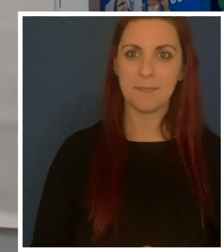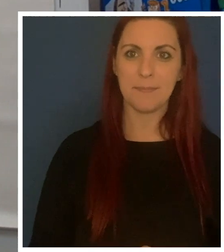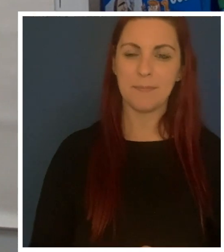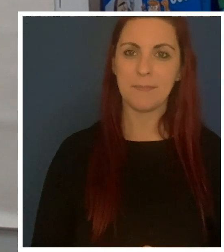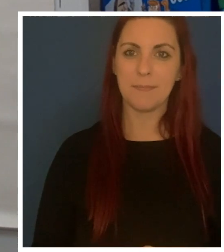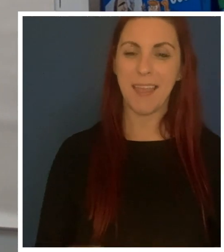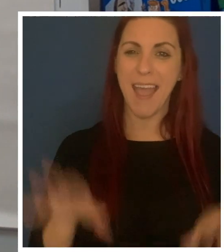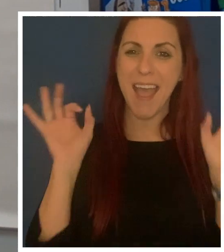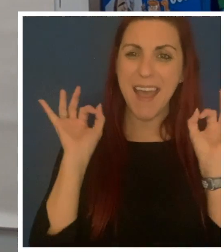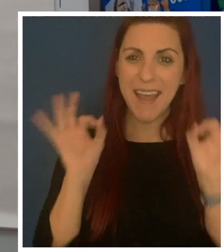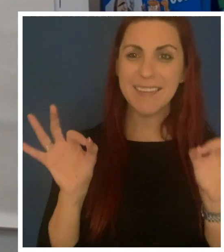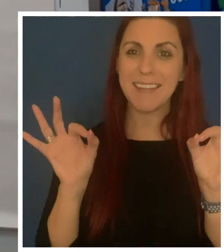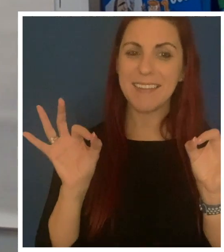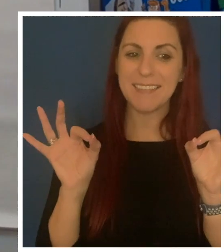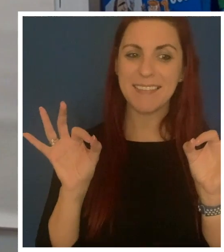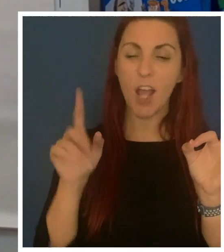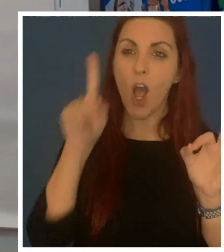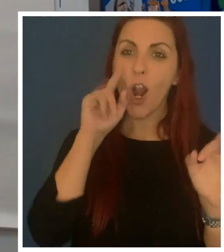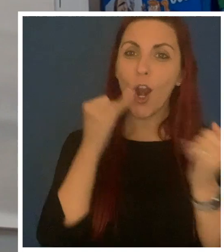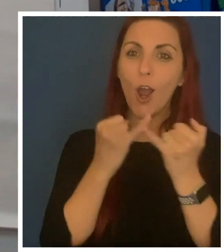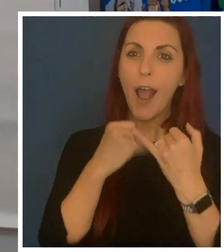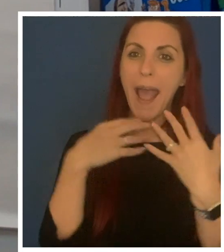Excellent, she looks like she has an absolutely massive mouth like